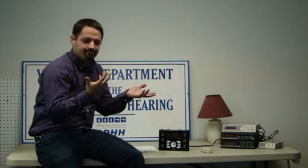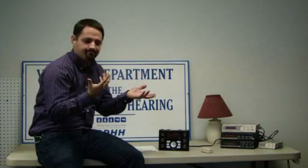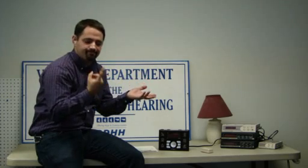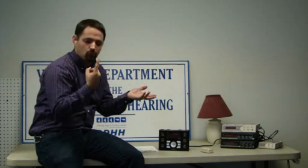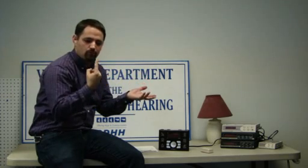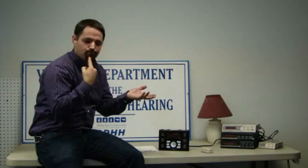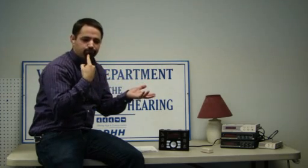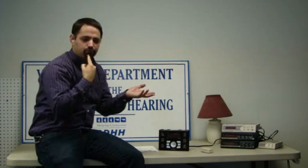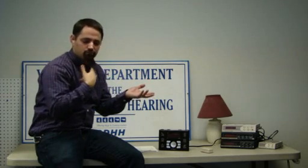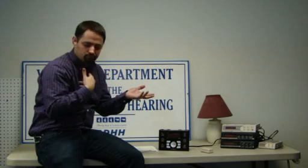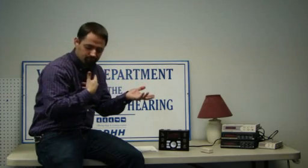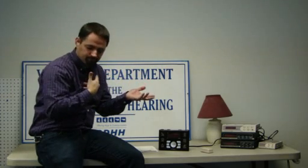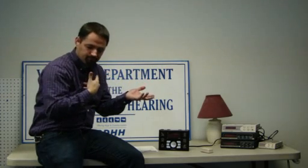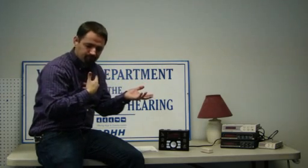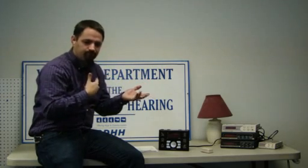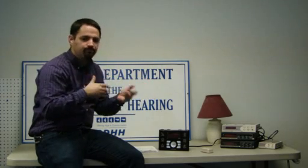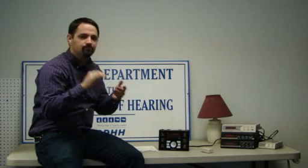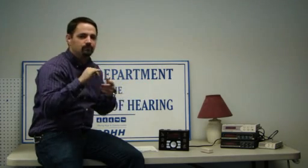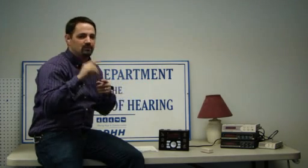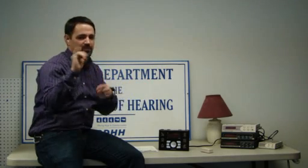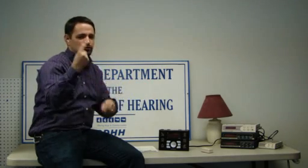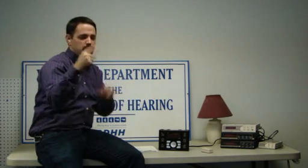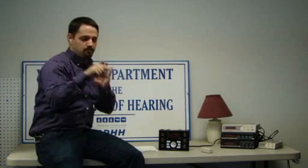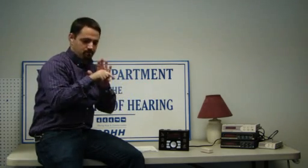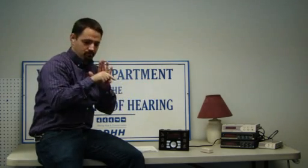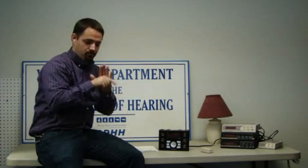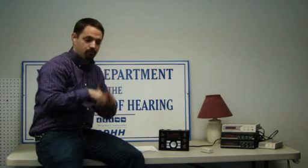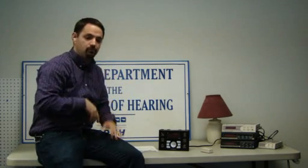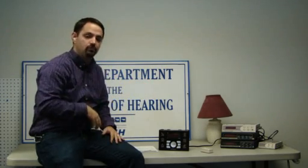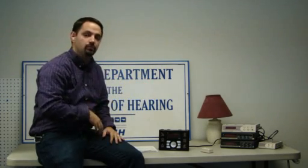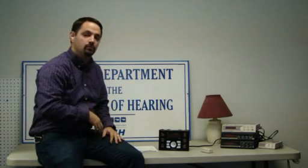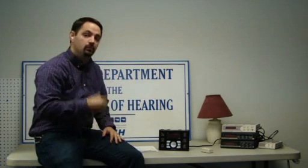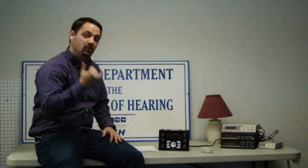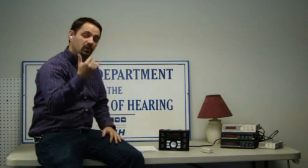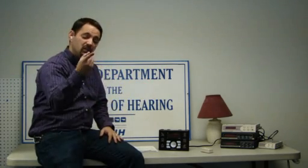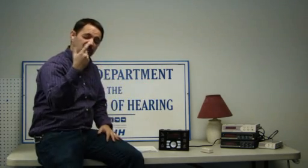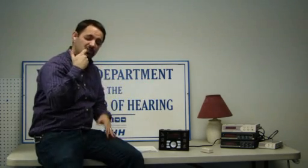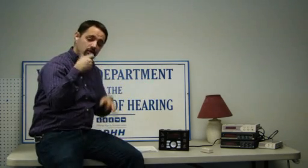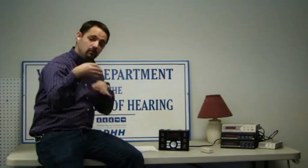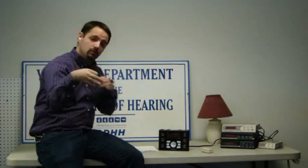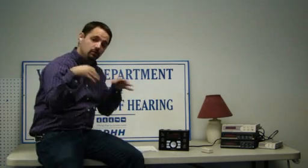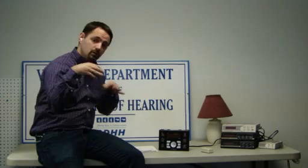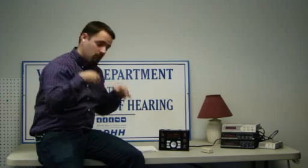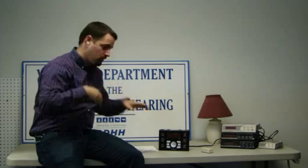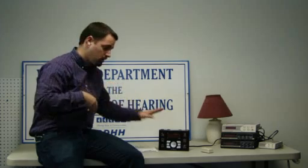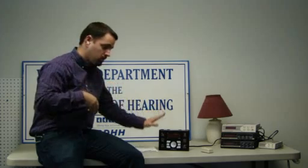to set the time, that's one disappointment That's one negative issue.